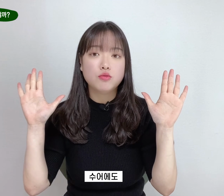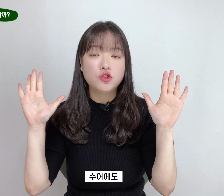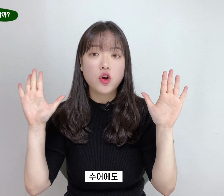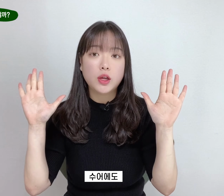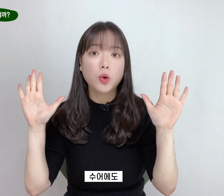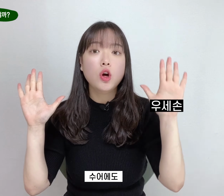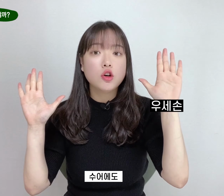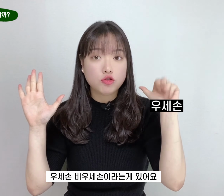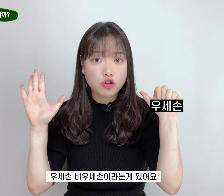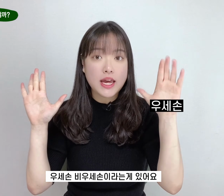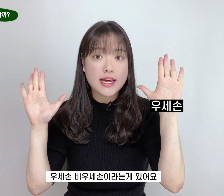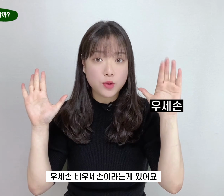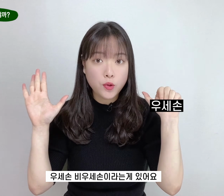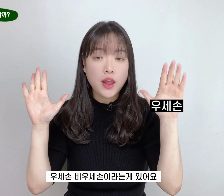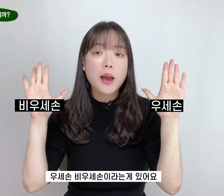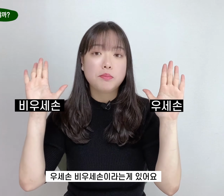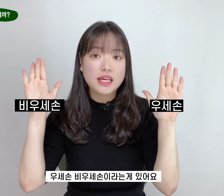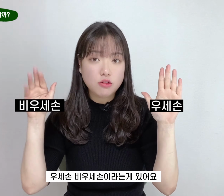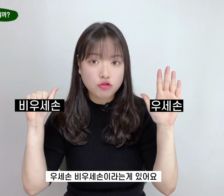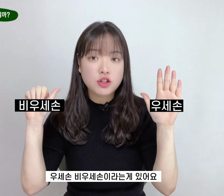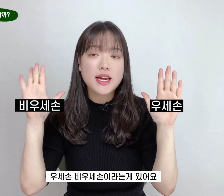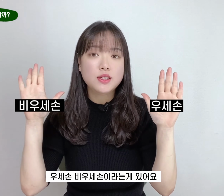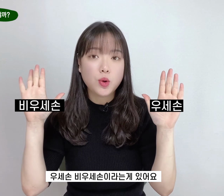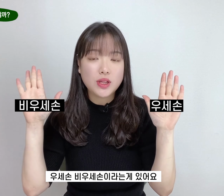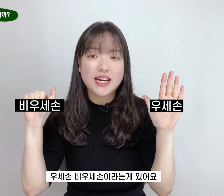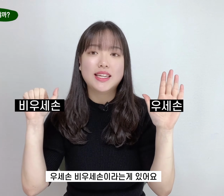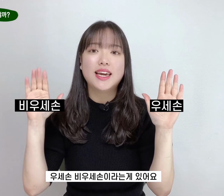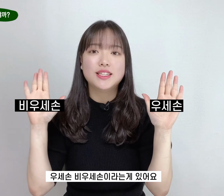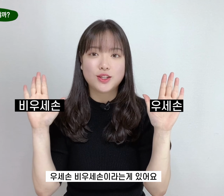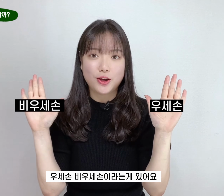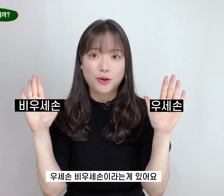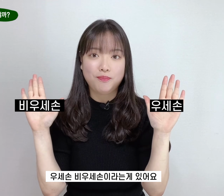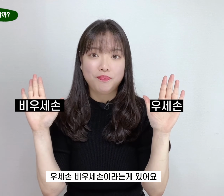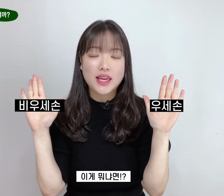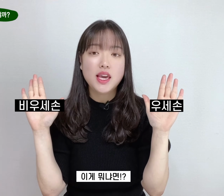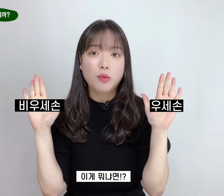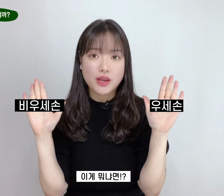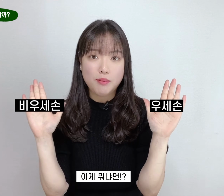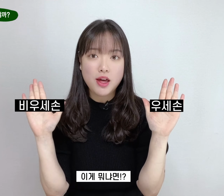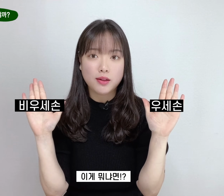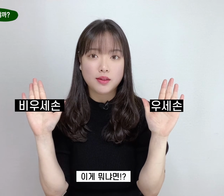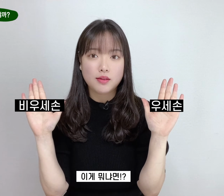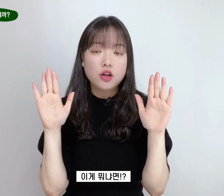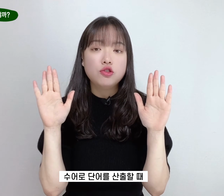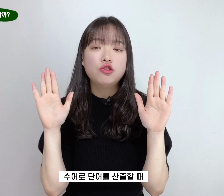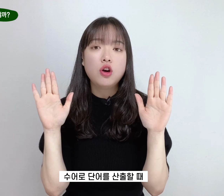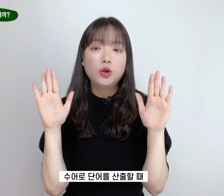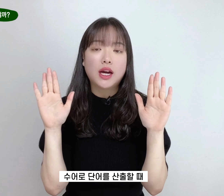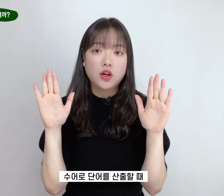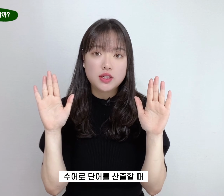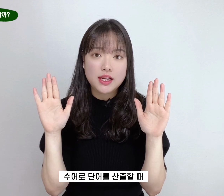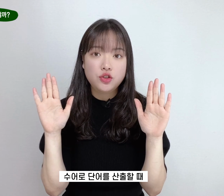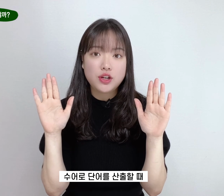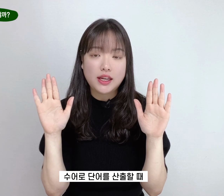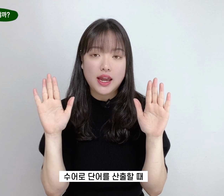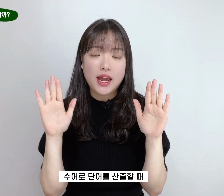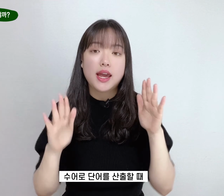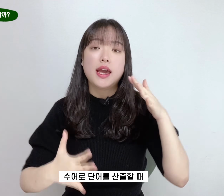there is a dominant hand and a non-dominant hand in sign language. What is this!? When producing words in sign language